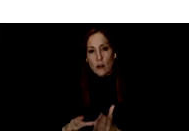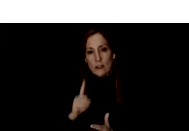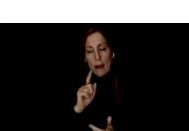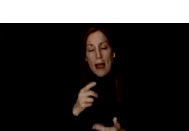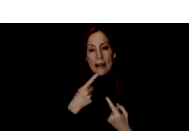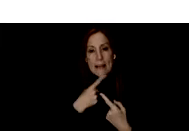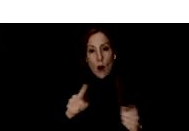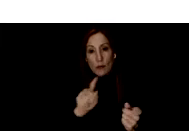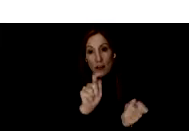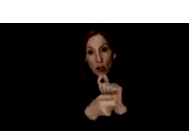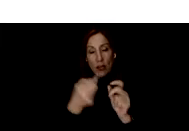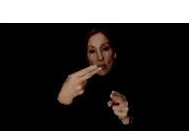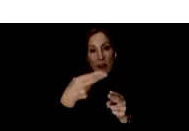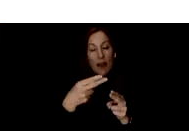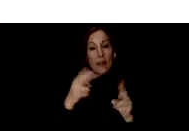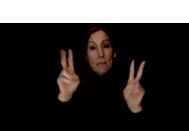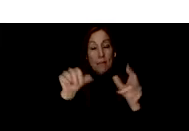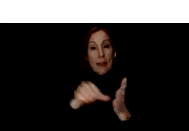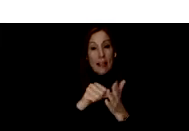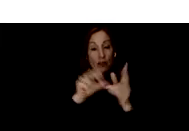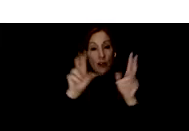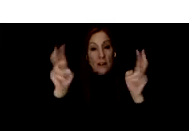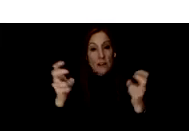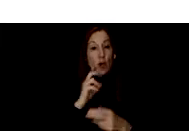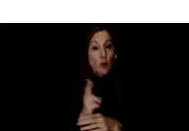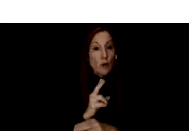using ARIA Live Regions and/or focus management.